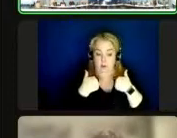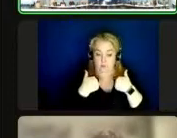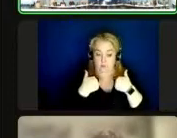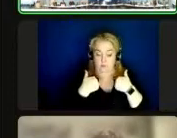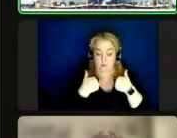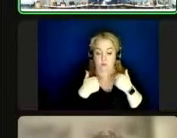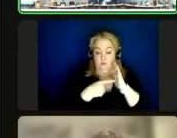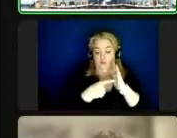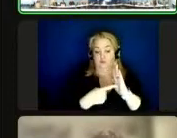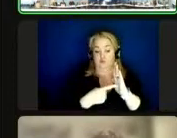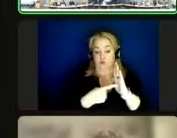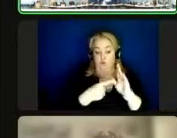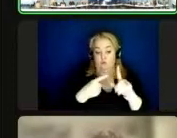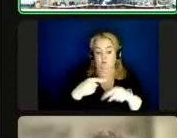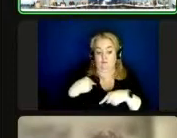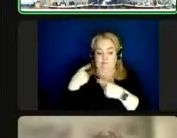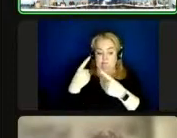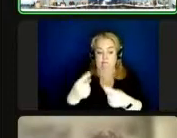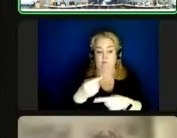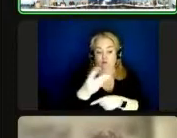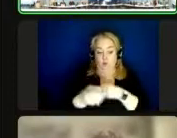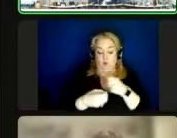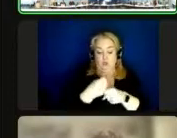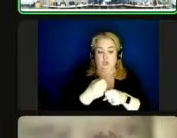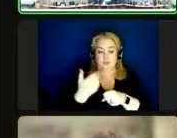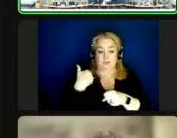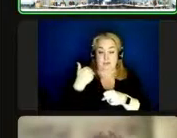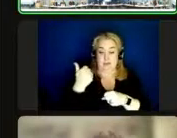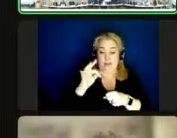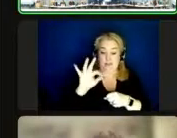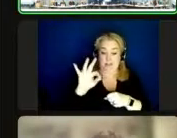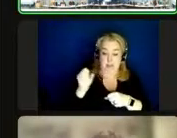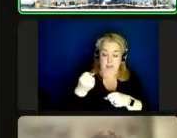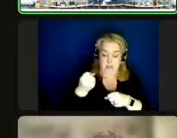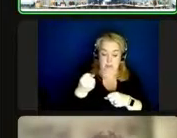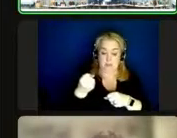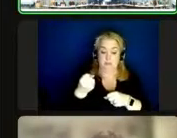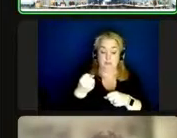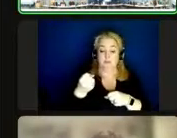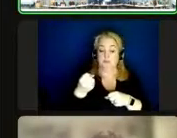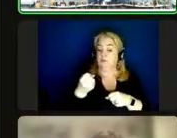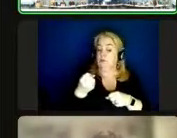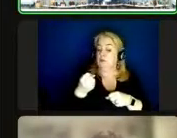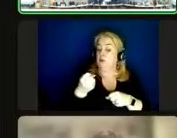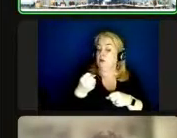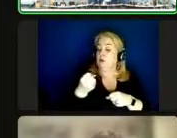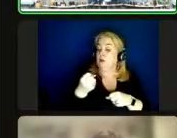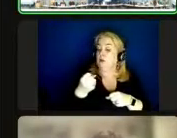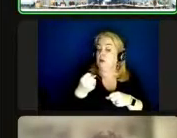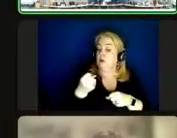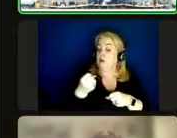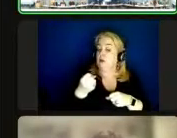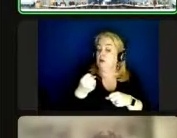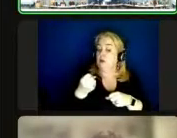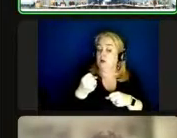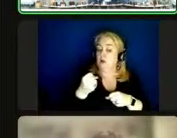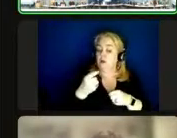MOVING BY THE SINCE LICENSING ANALYSIS BY DEPARTMENT MEETINGS